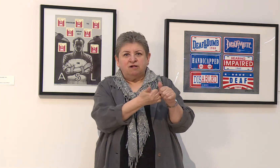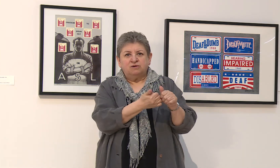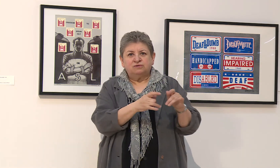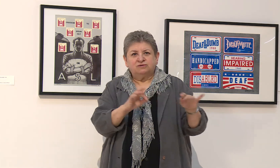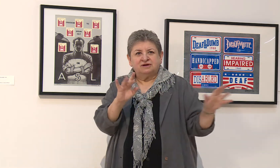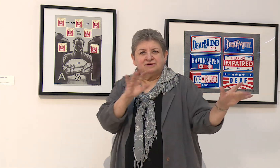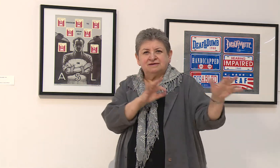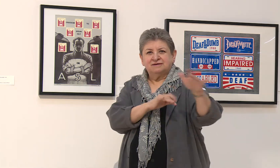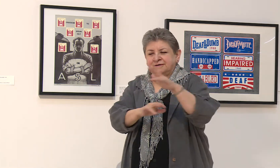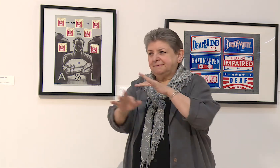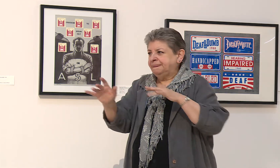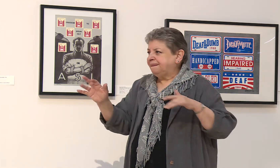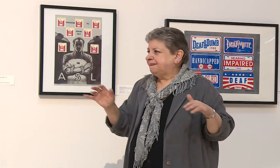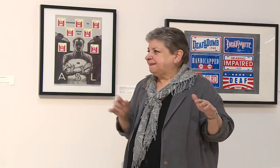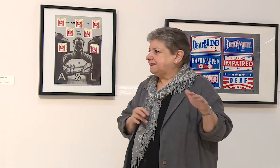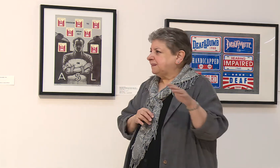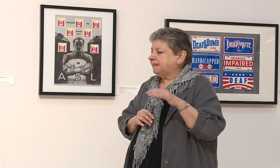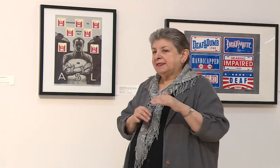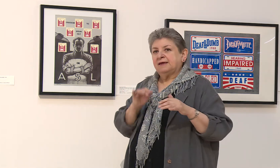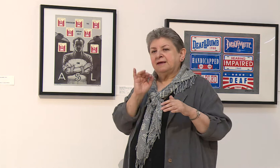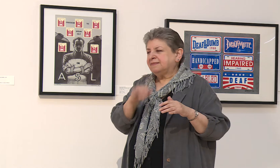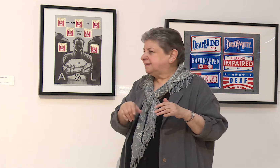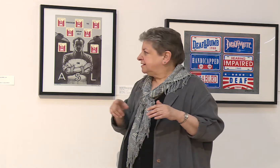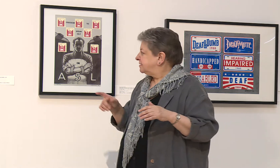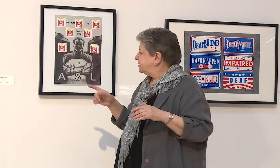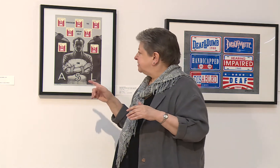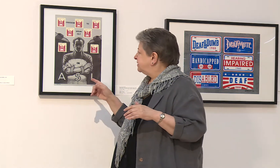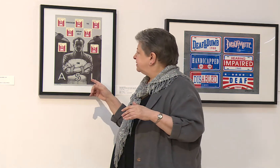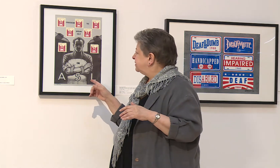He started this idea, and many other artists followed.